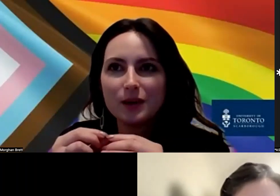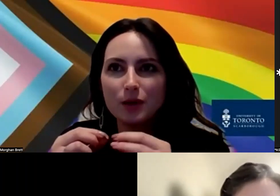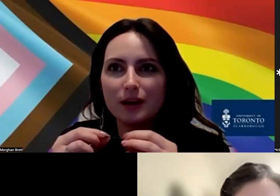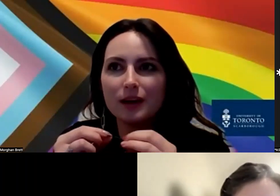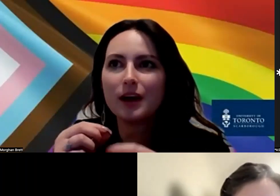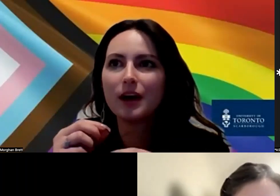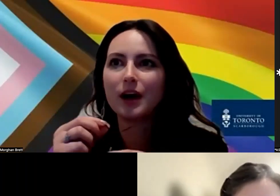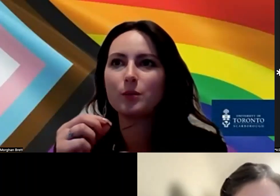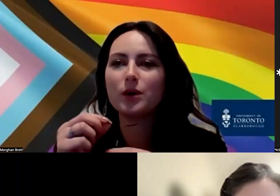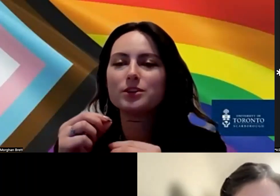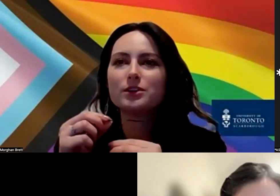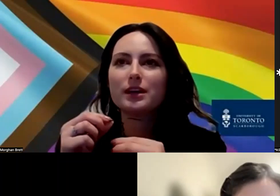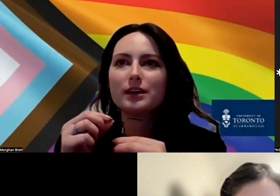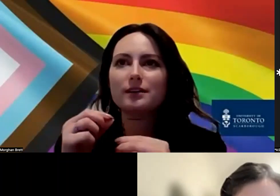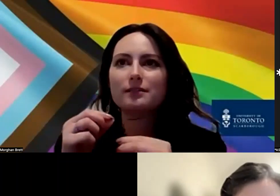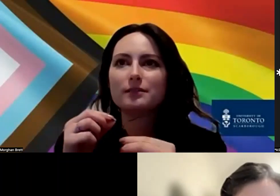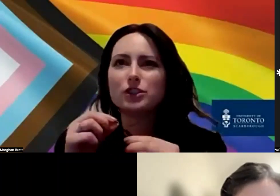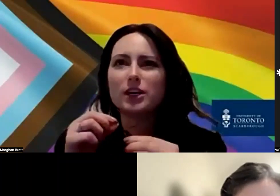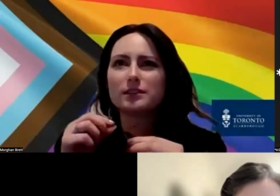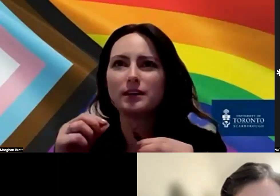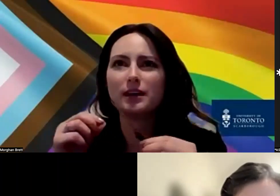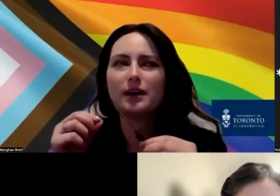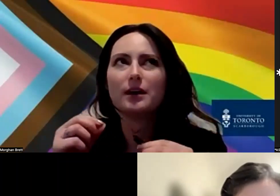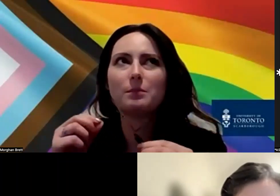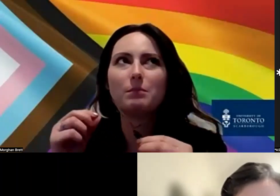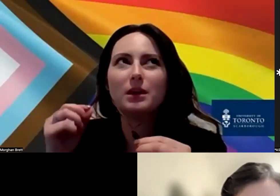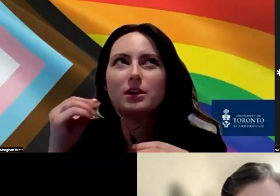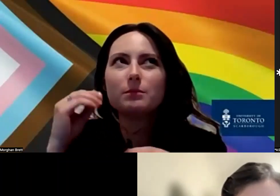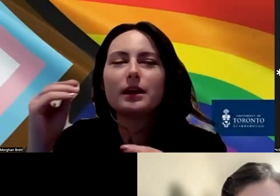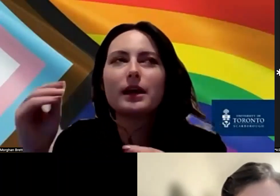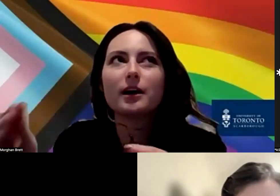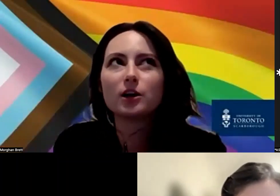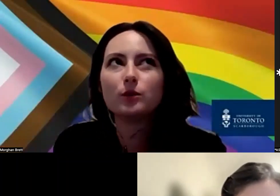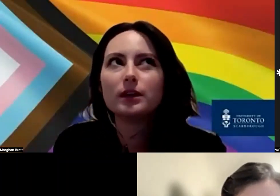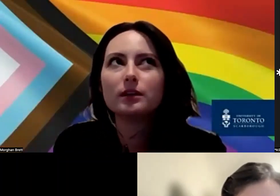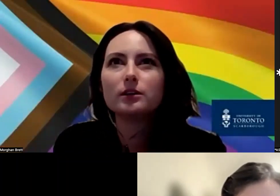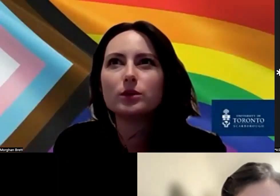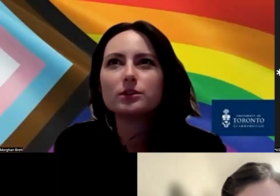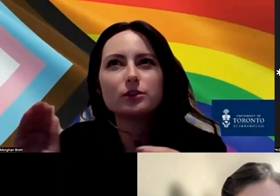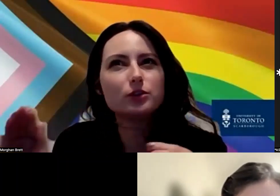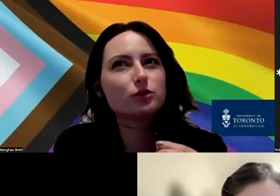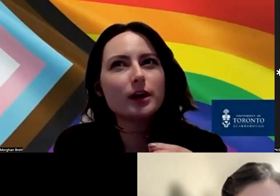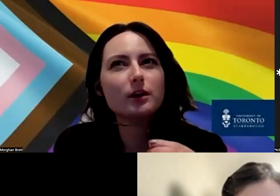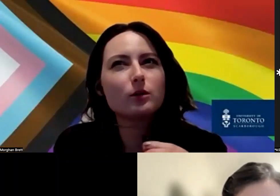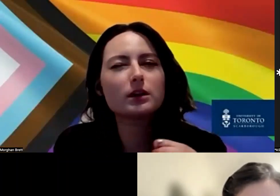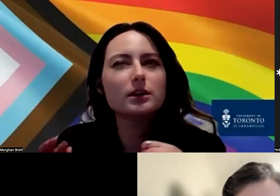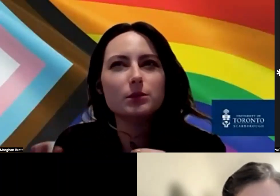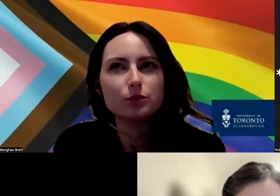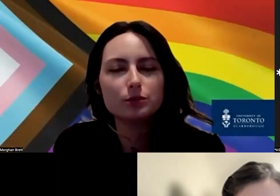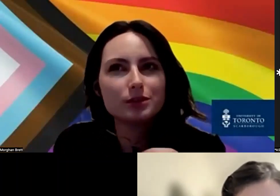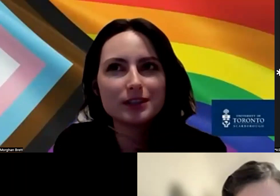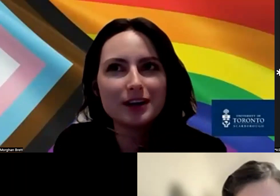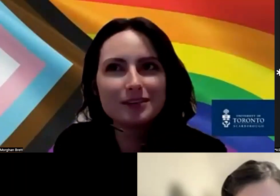Okay, I wonder if Jessica, maybe am I echoing in yours? Could you try and quickly mute yourself?